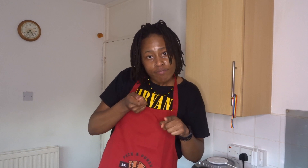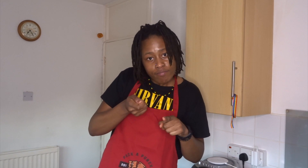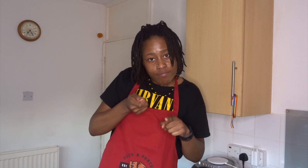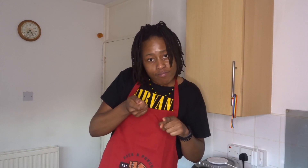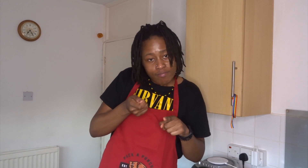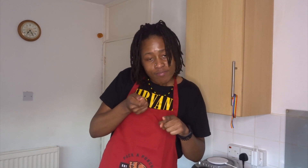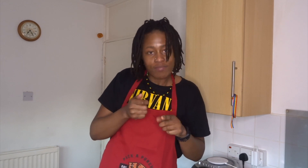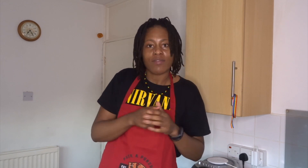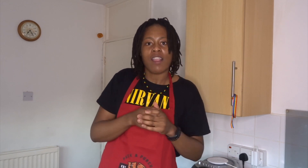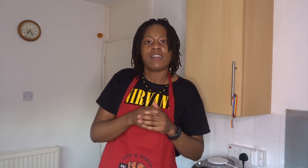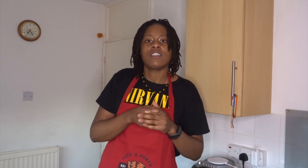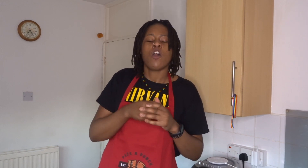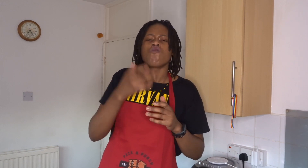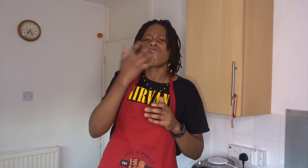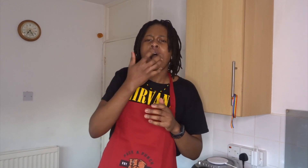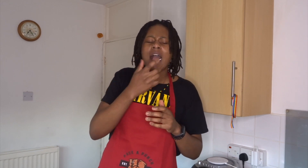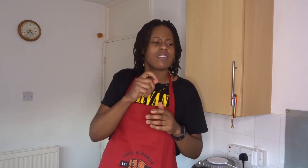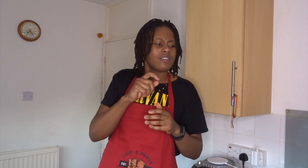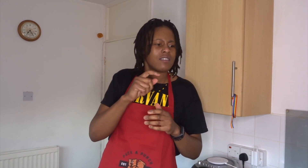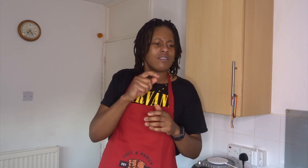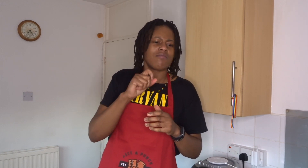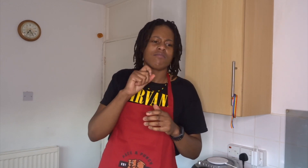I will also be boiling my potatoes